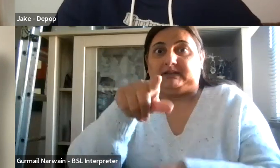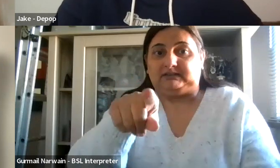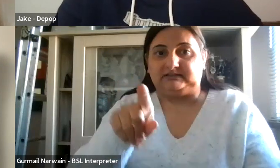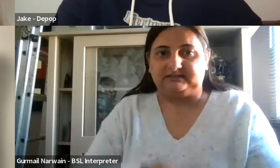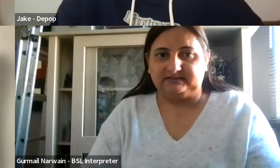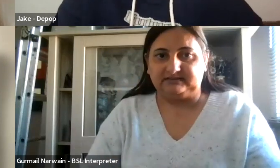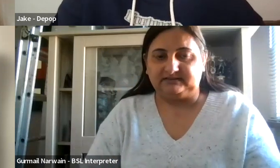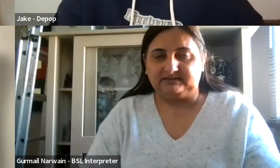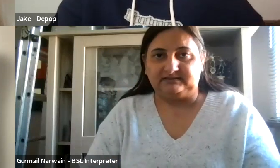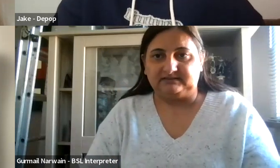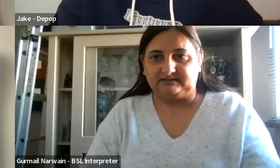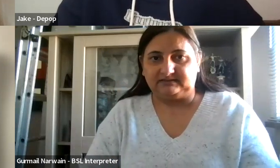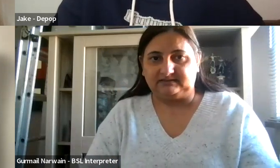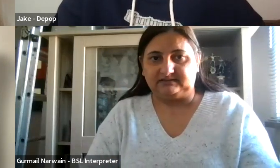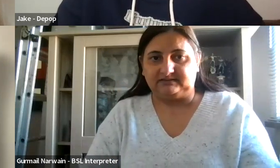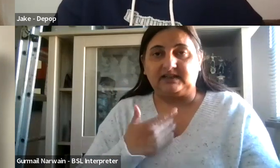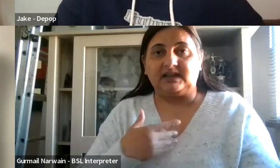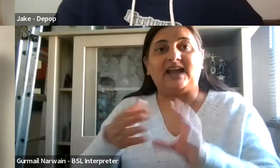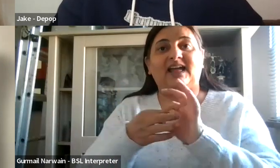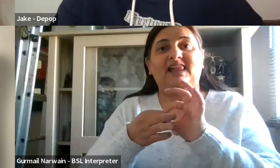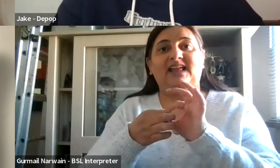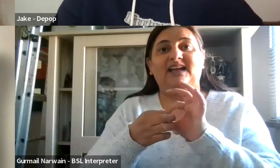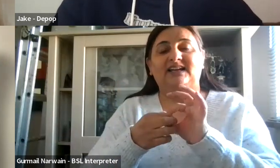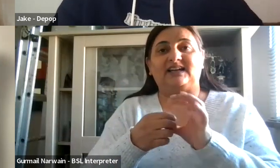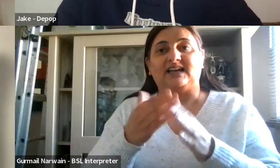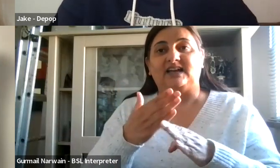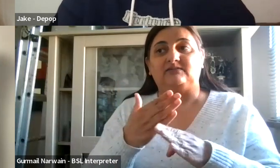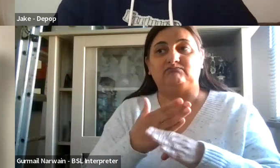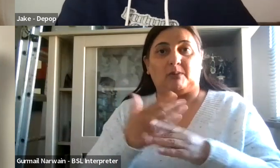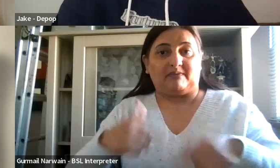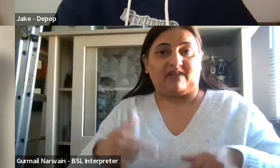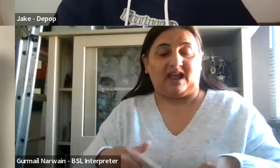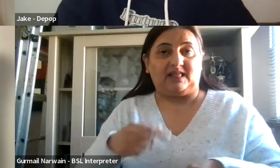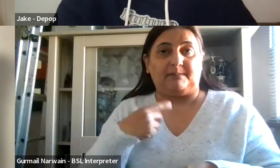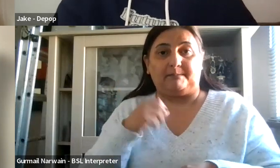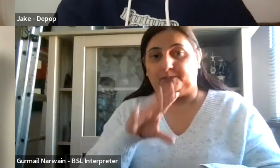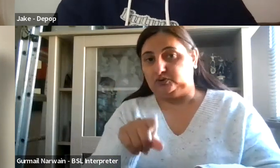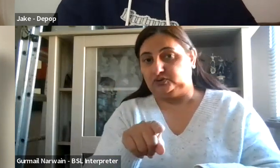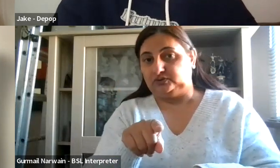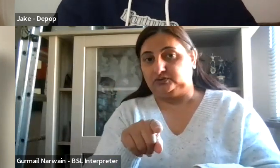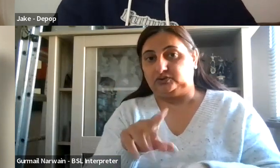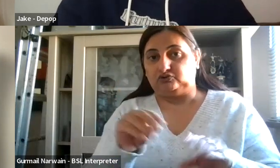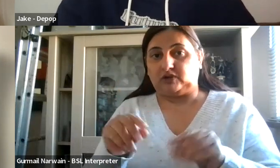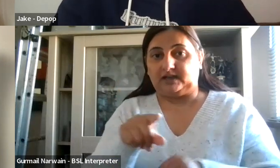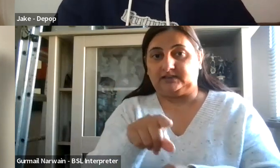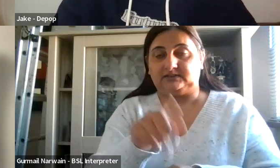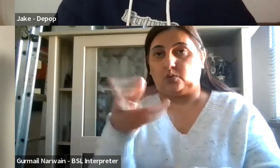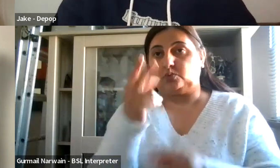They are the roles we hire for and generally what you would have live. I've just from pinnin. I've popped the link to the current depot vacancies in in the chat that everybody can see. I'm just jumping in, I popped a link to the current vacancies?